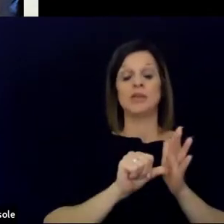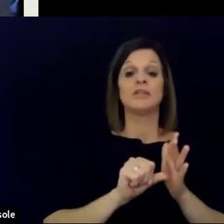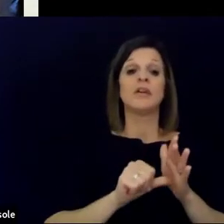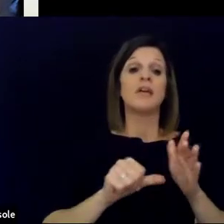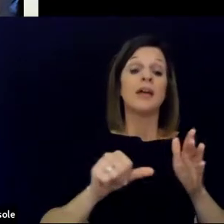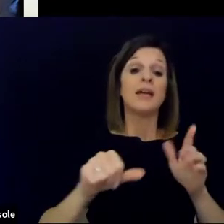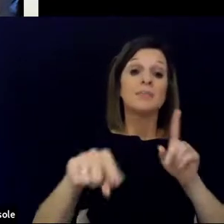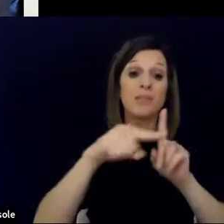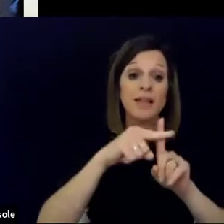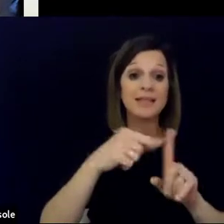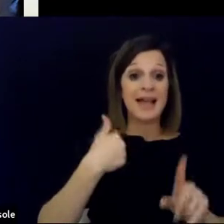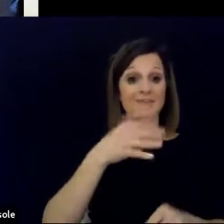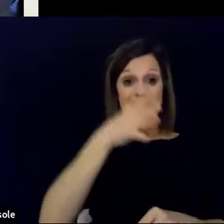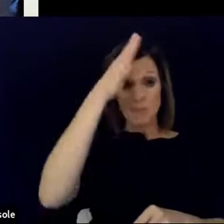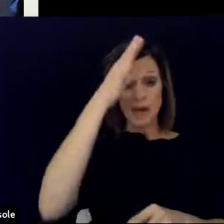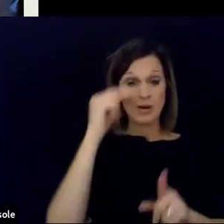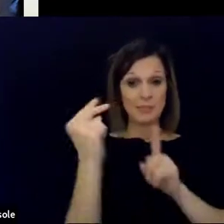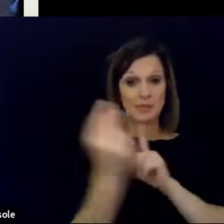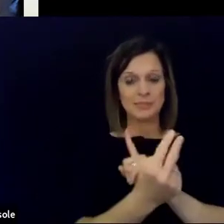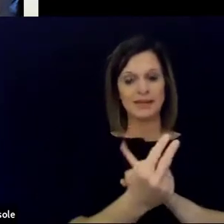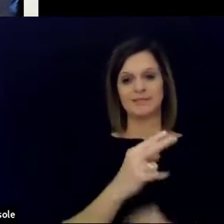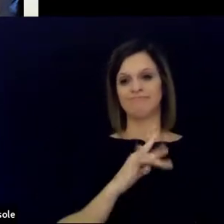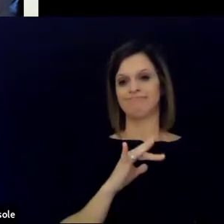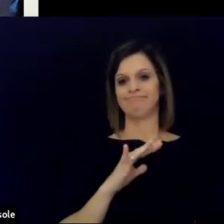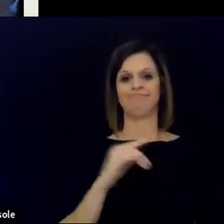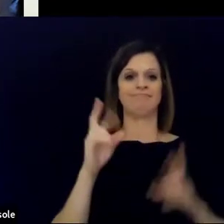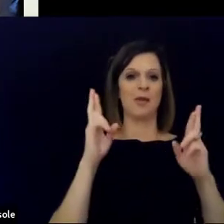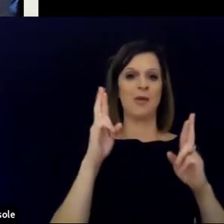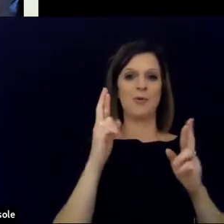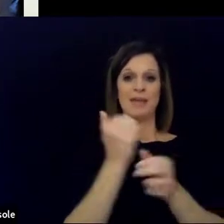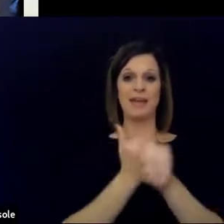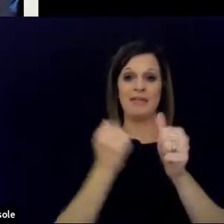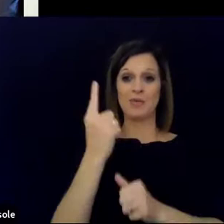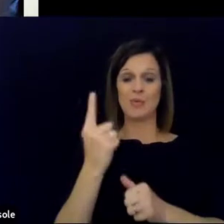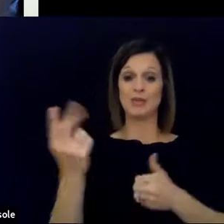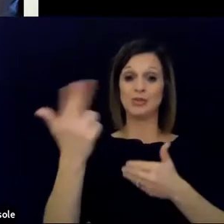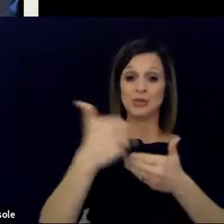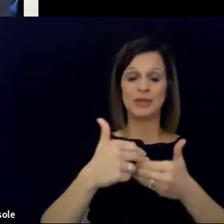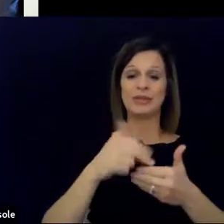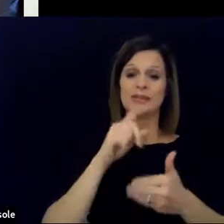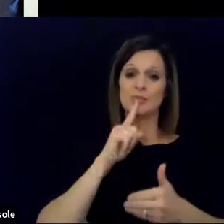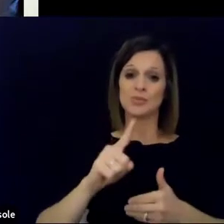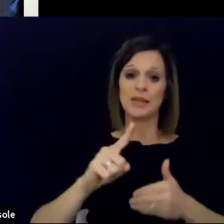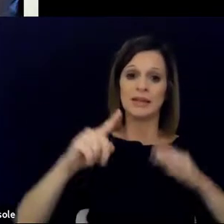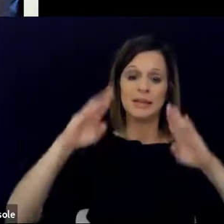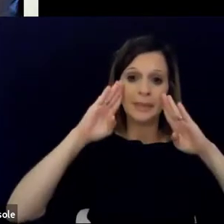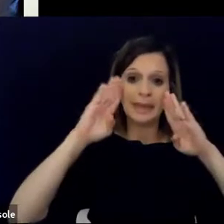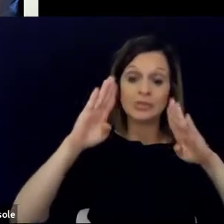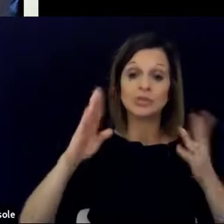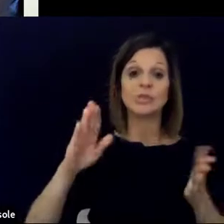I really hope everybody out there has really listened in on this and know that all of our consumers out there,